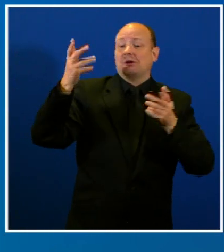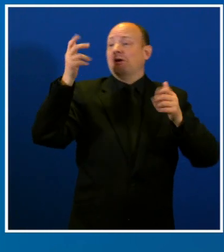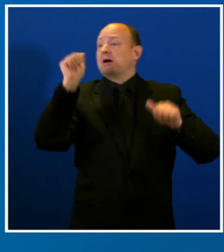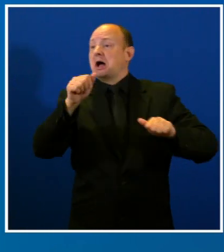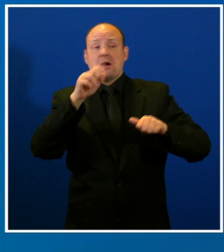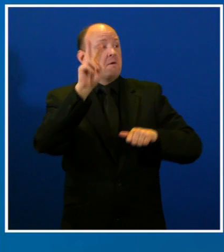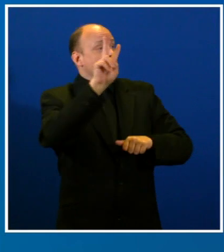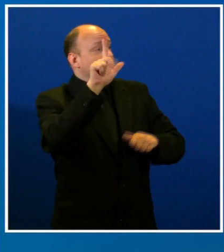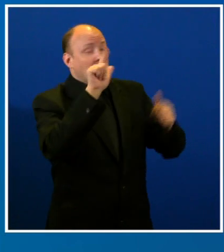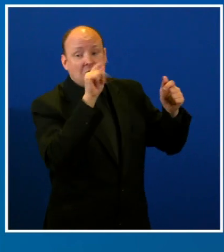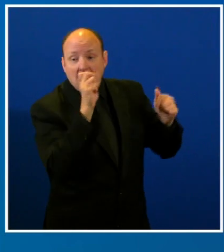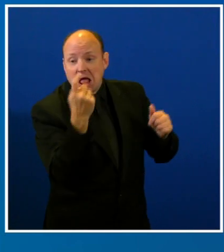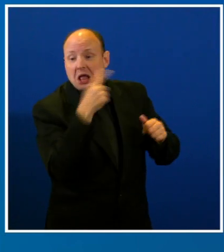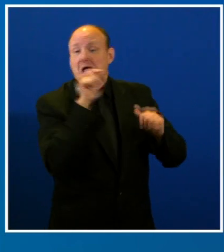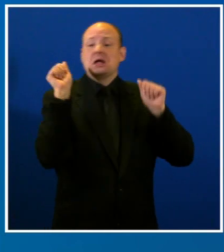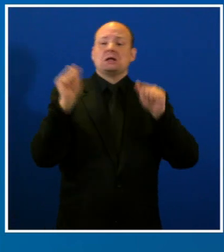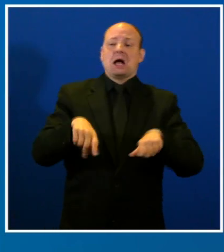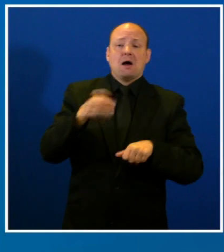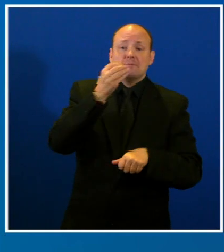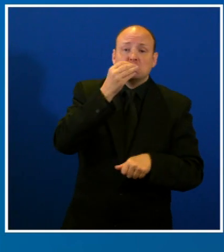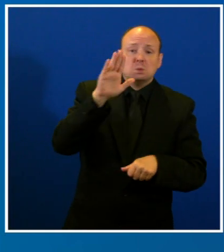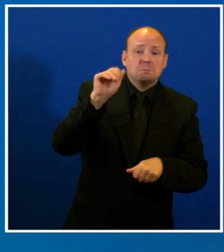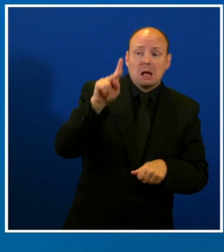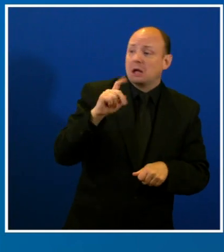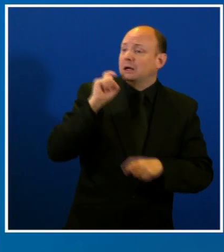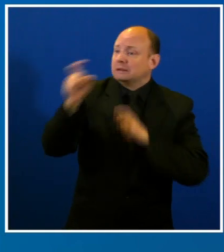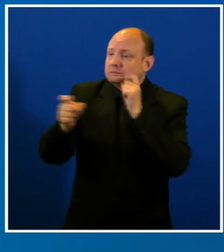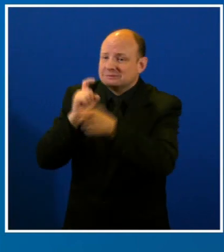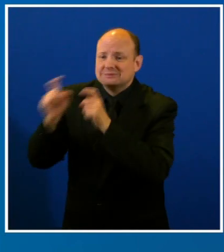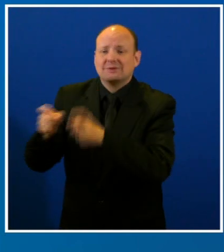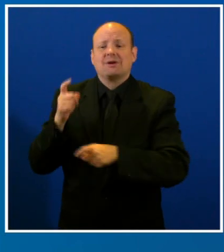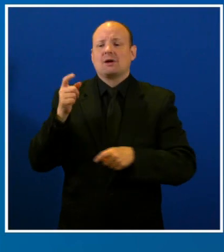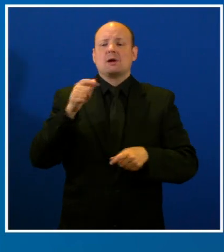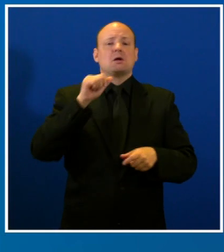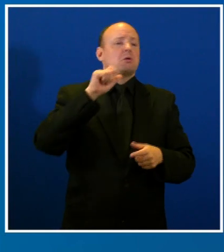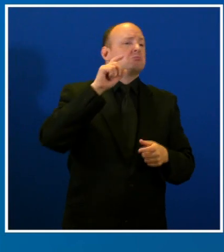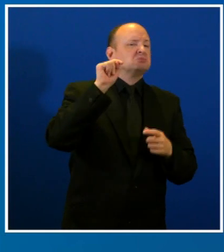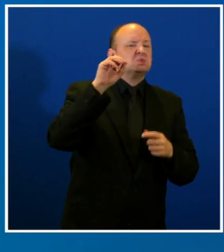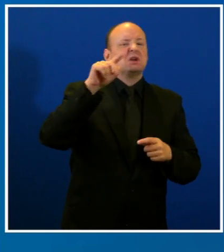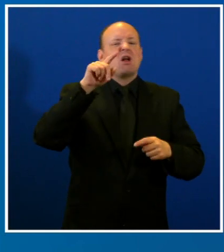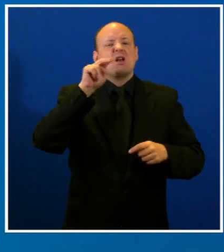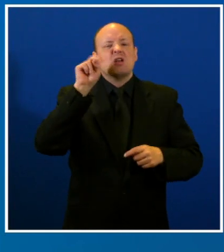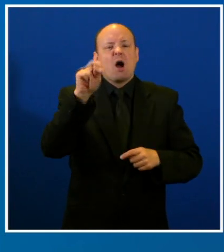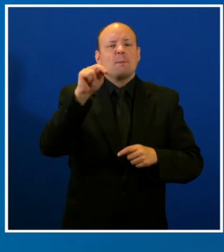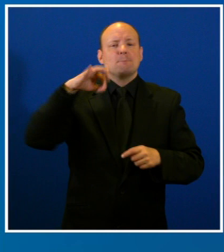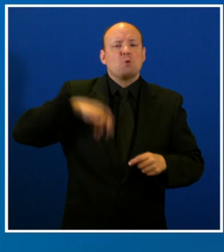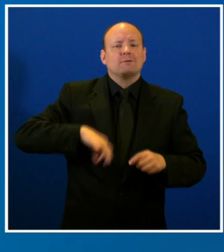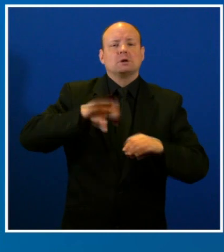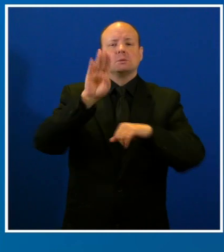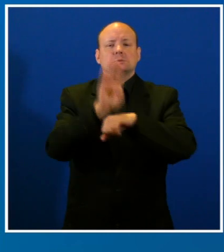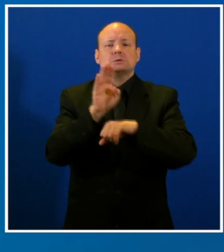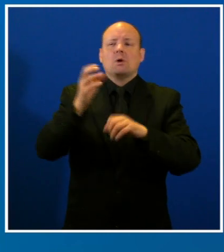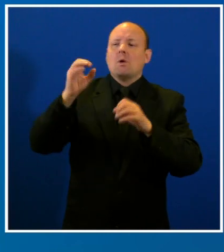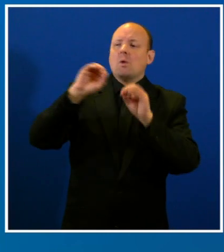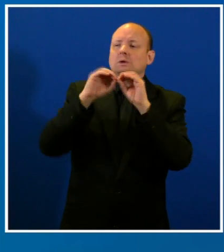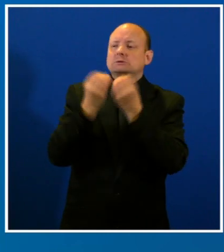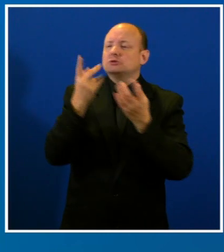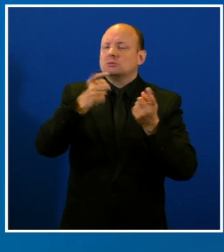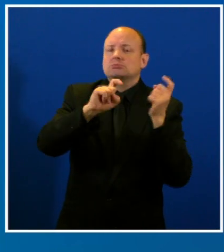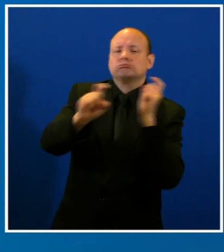local food bank and some nonprofits that you might have. So look for a different way to celebrate this year. In fact,